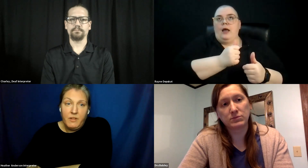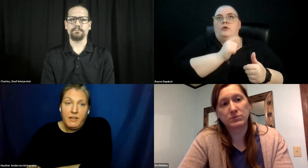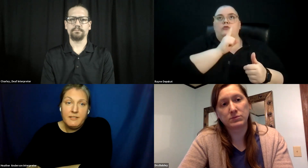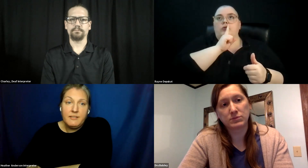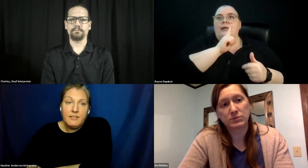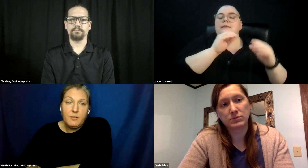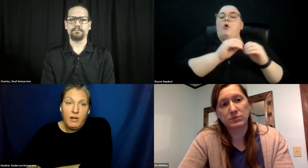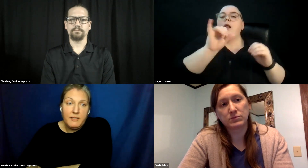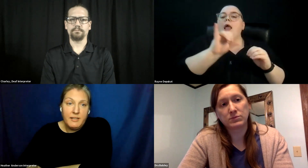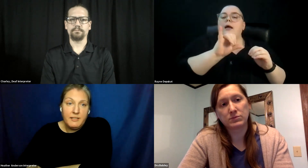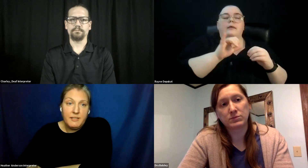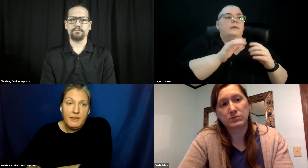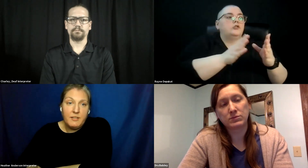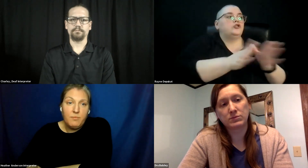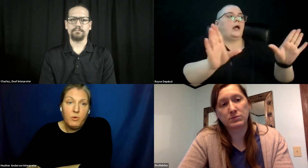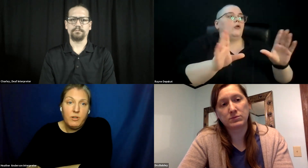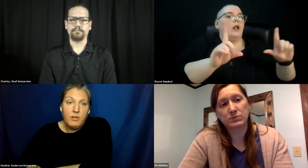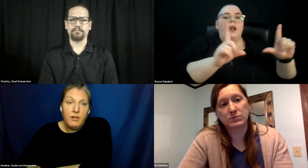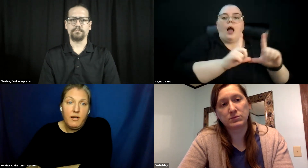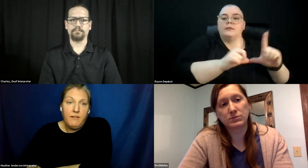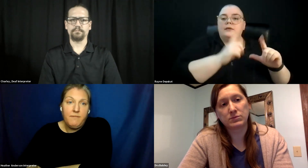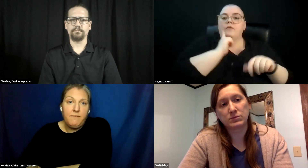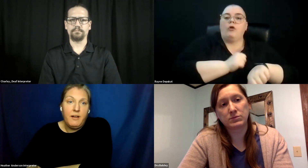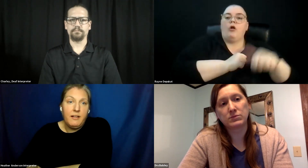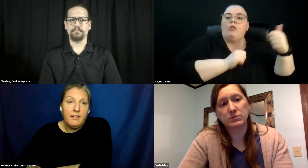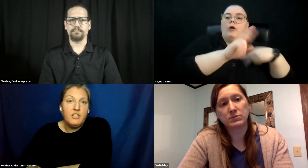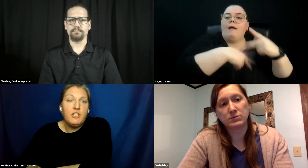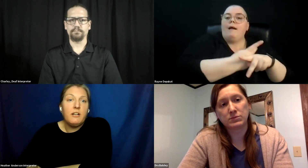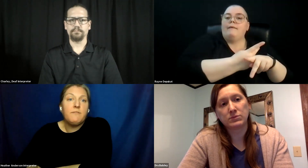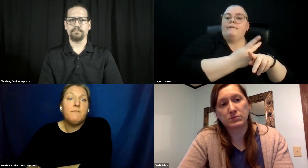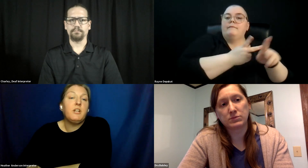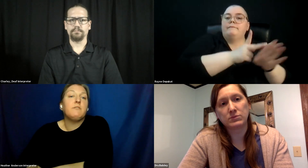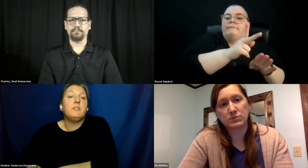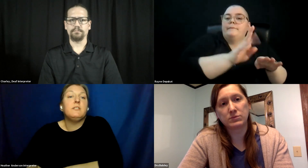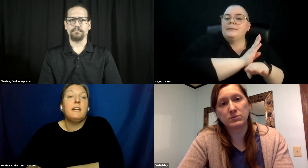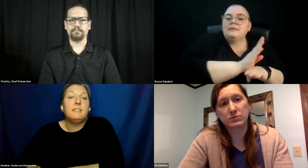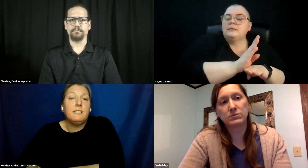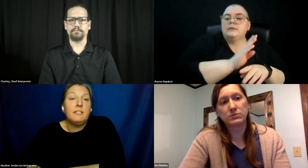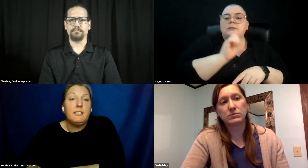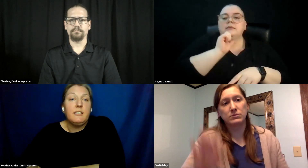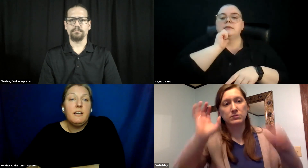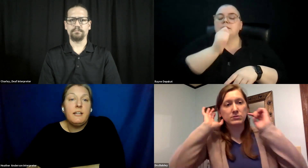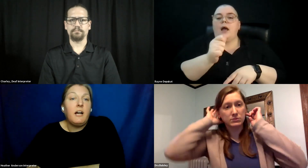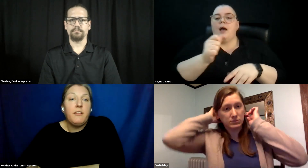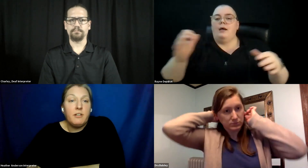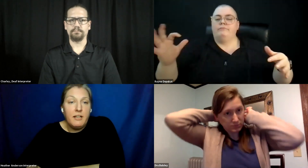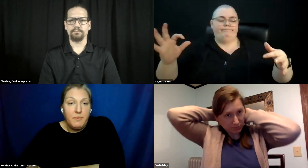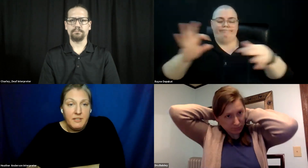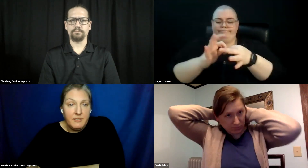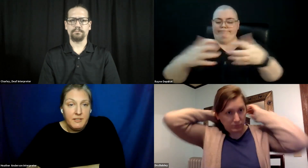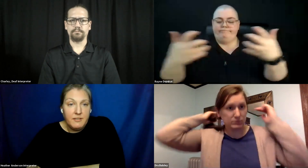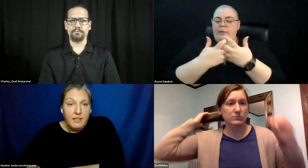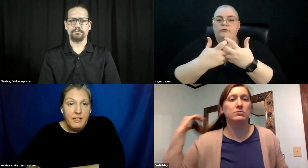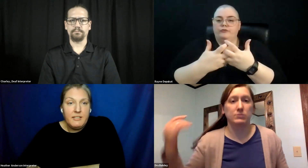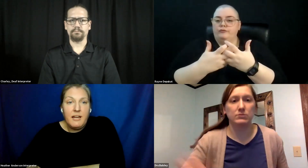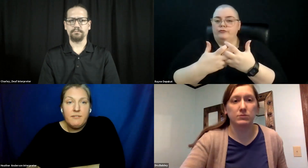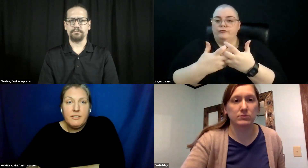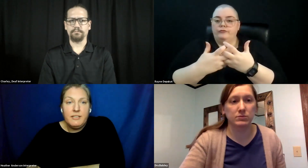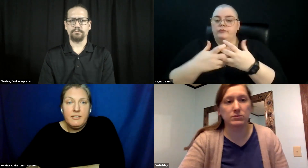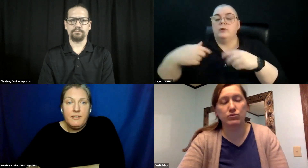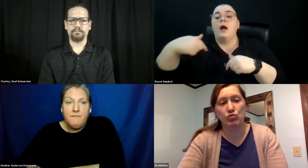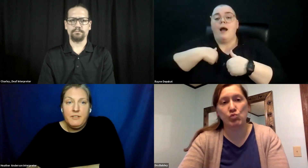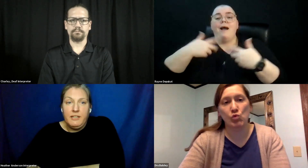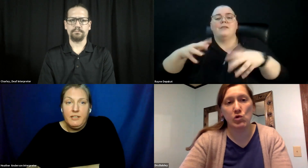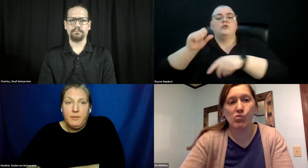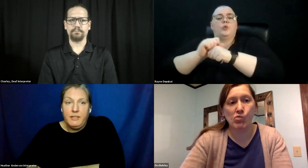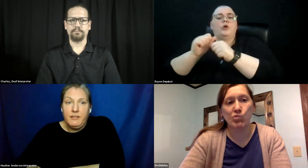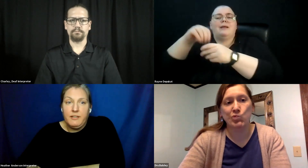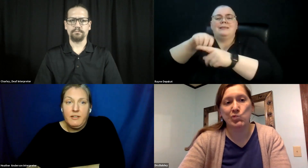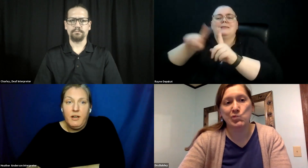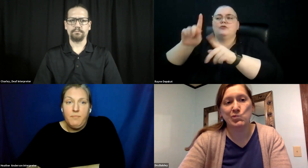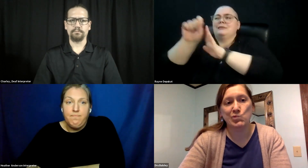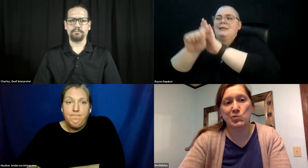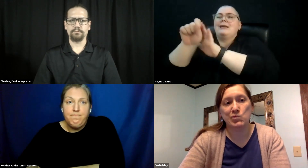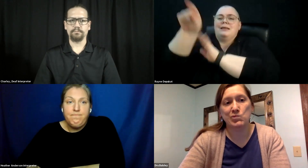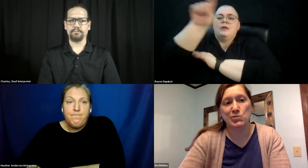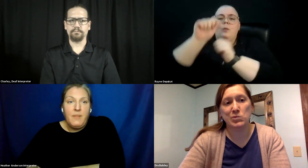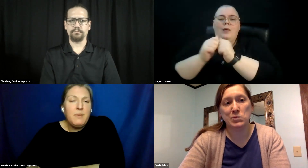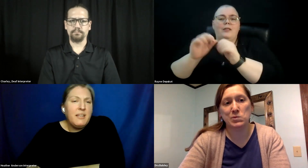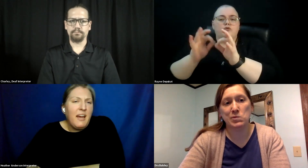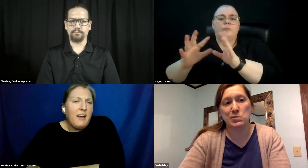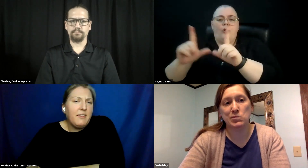The licensing process is more like a general general licensing, like other kind of businesses, it's not really affiliated with anything.